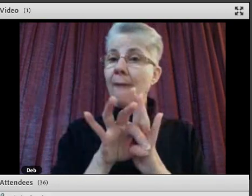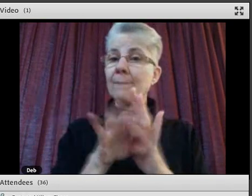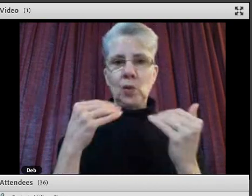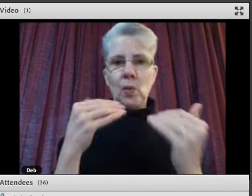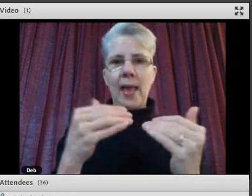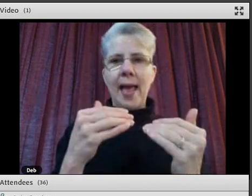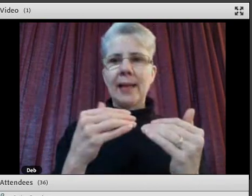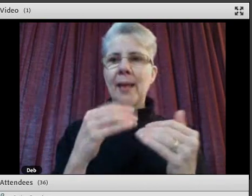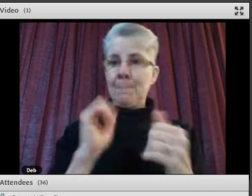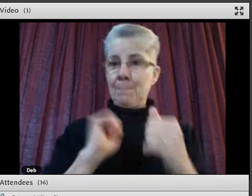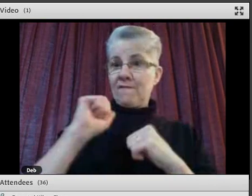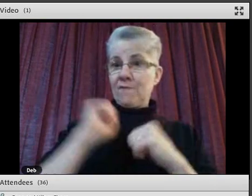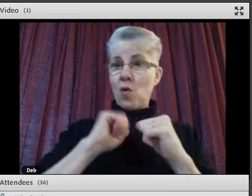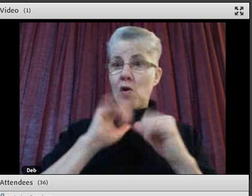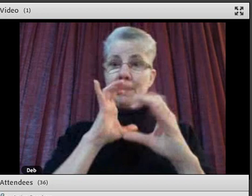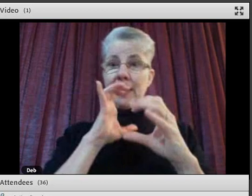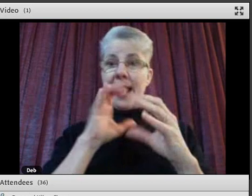for some extra points in the competition.